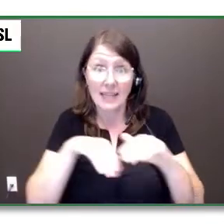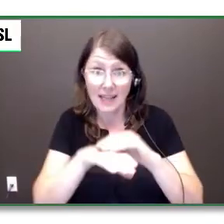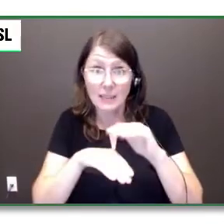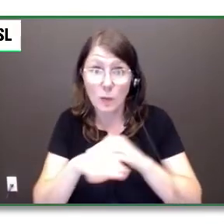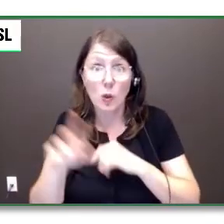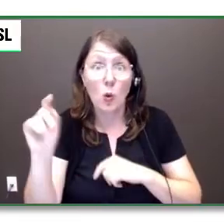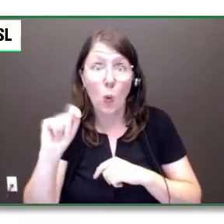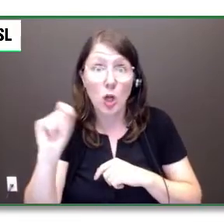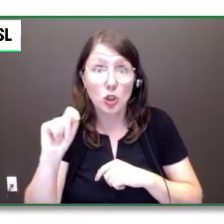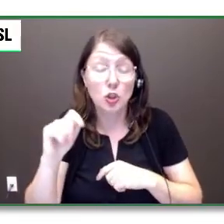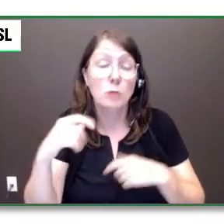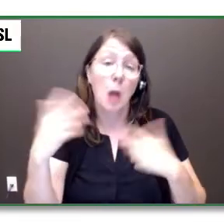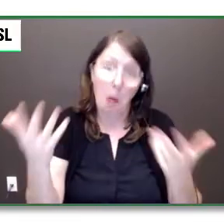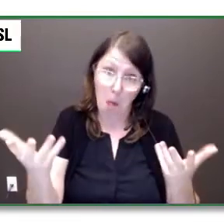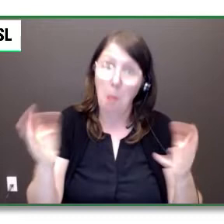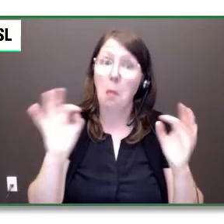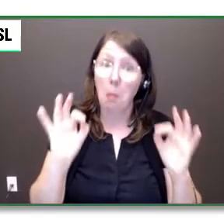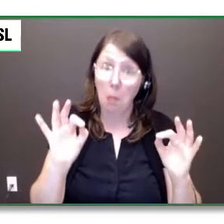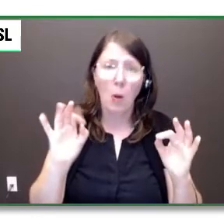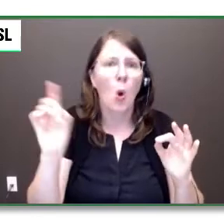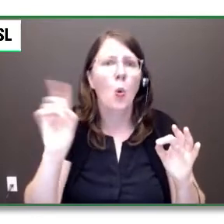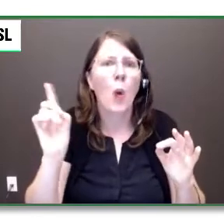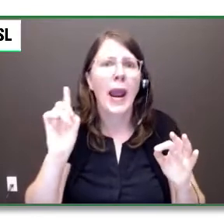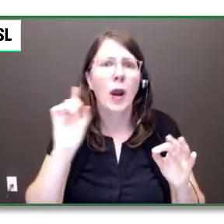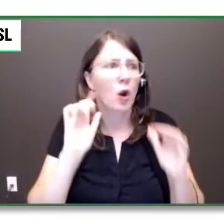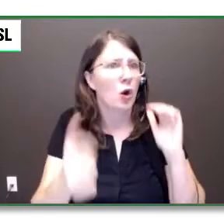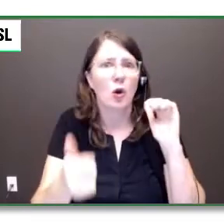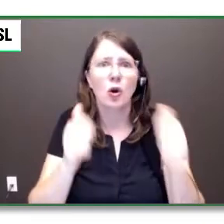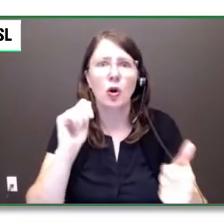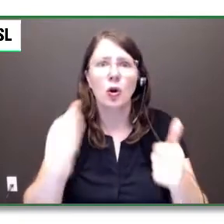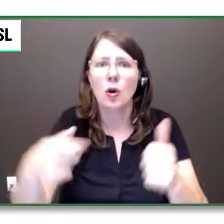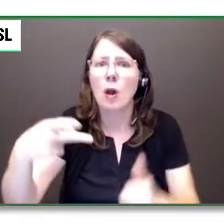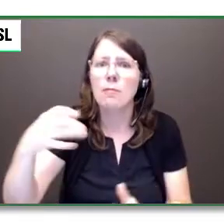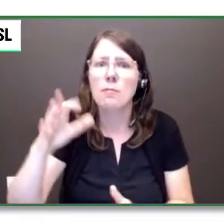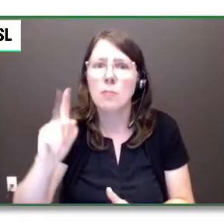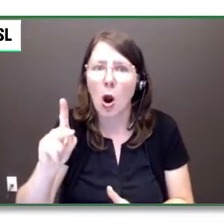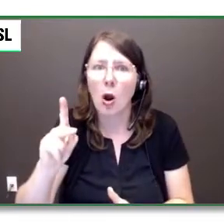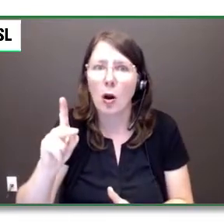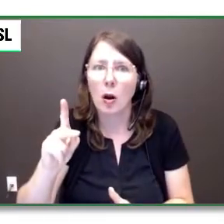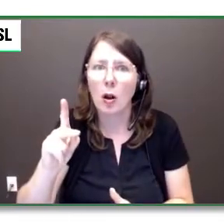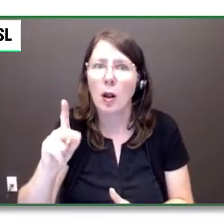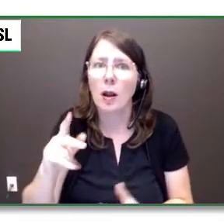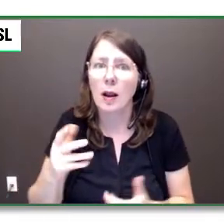the park and um this kind of approach hopefully uh guides that those decisions.